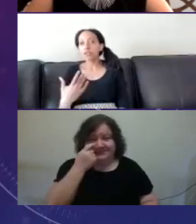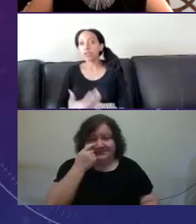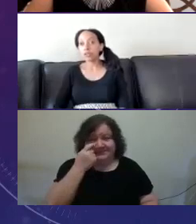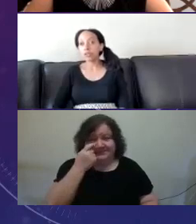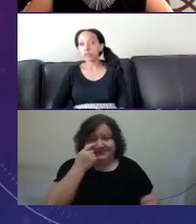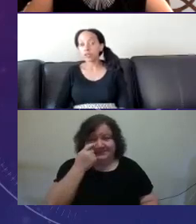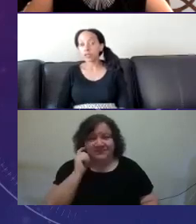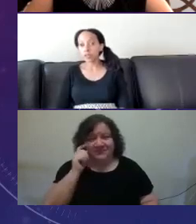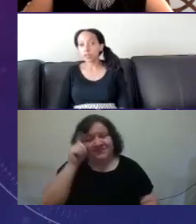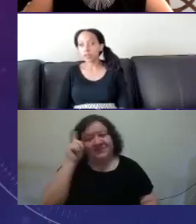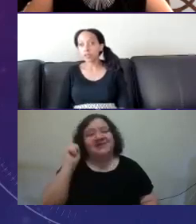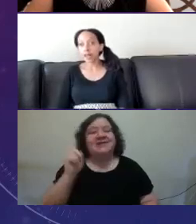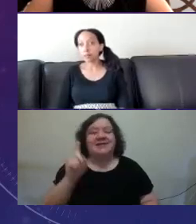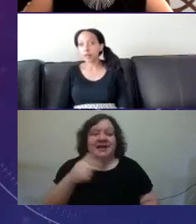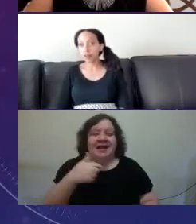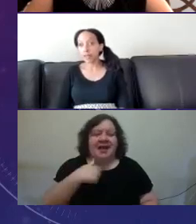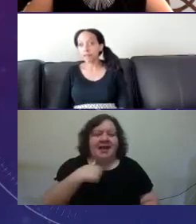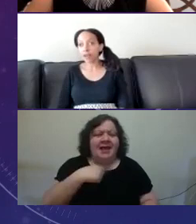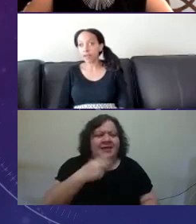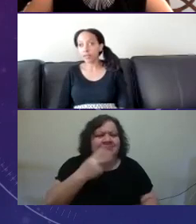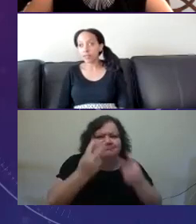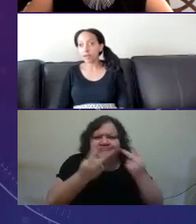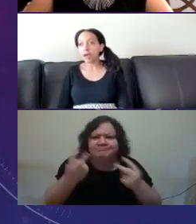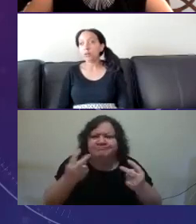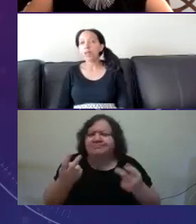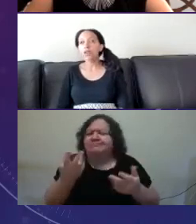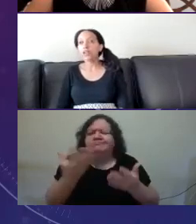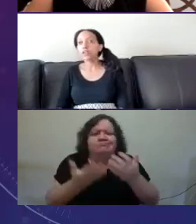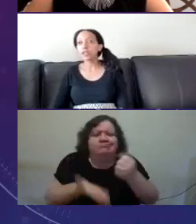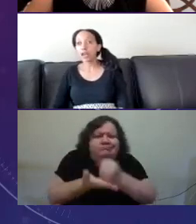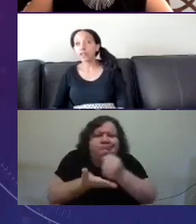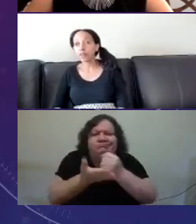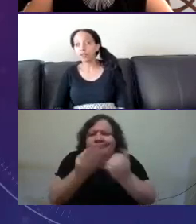local organization to help provide the funds whether it is a government or